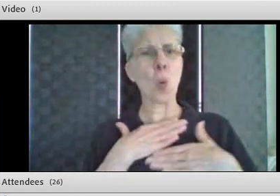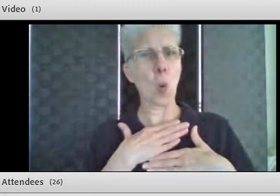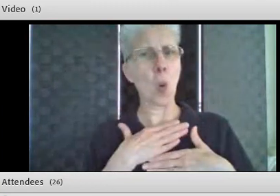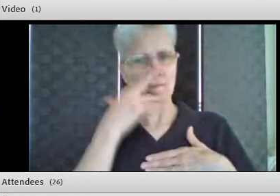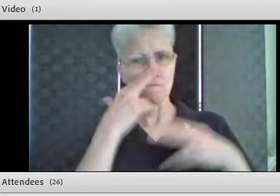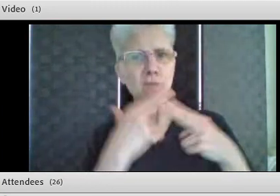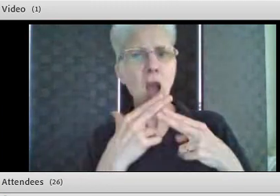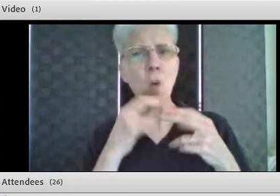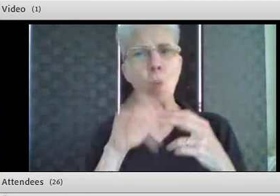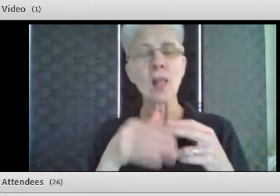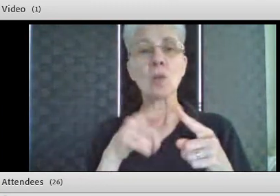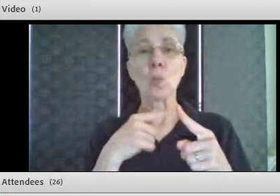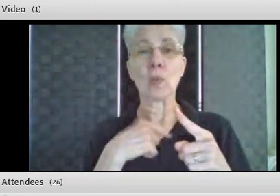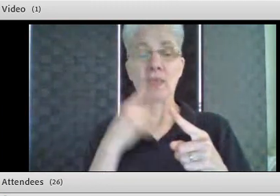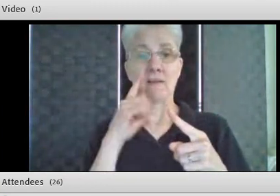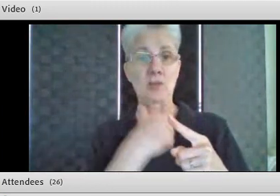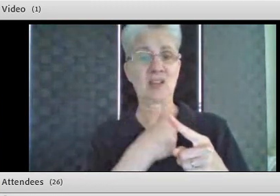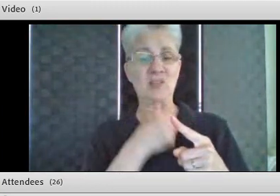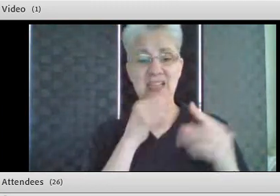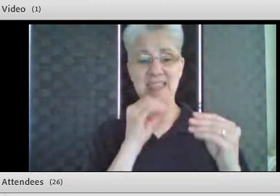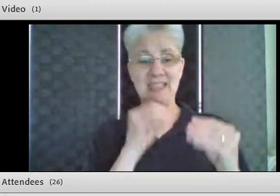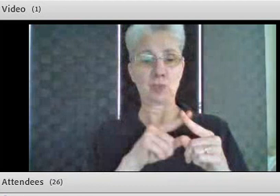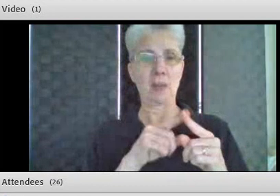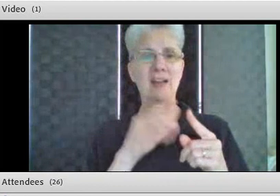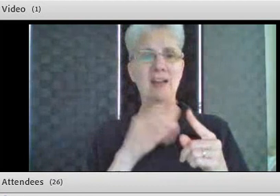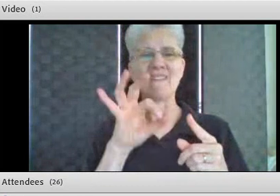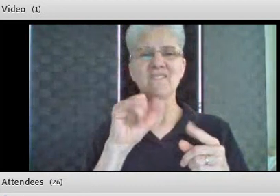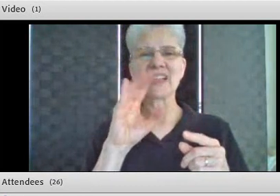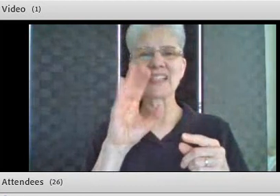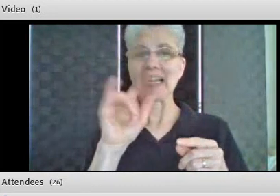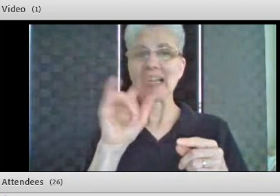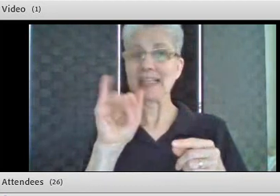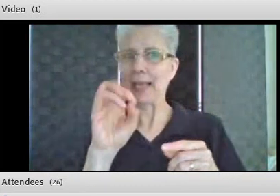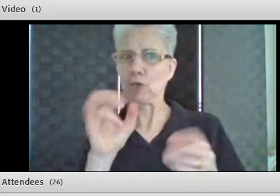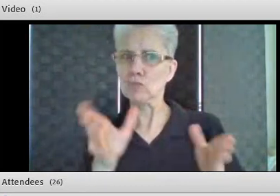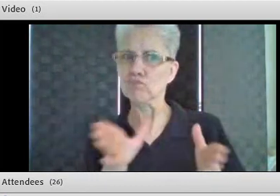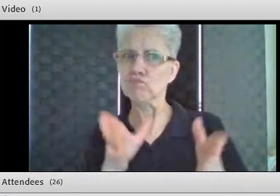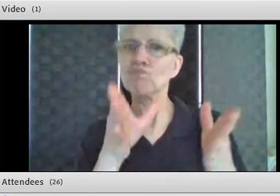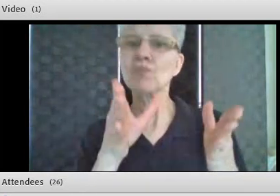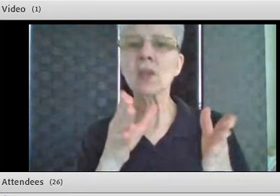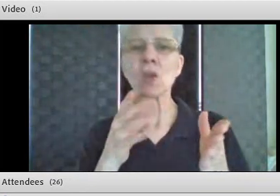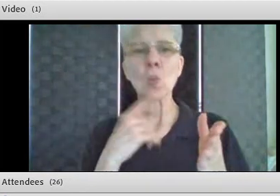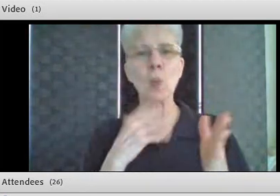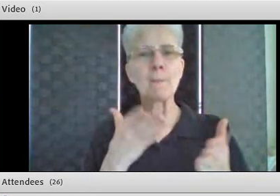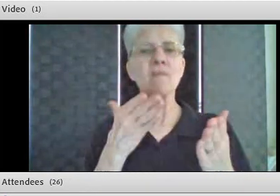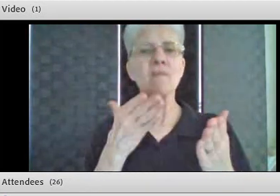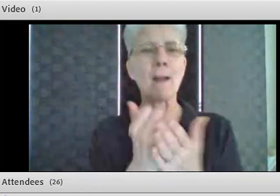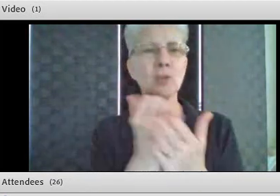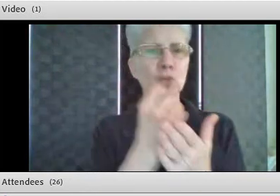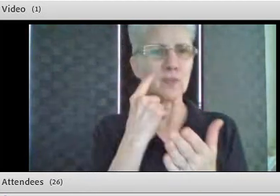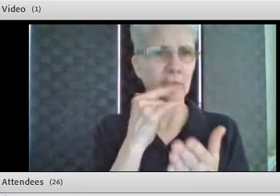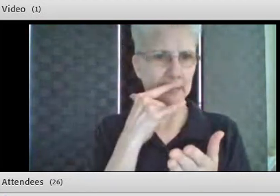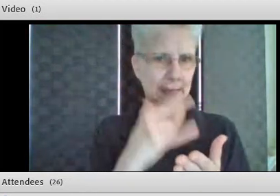to start having fun with it and just start, more importantly, letting the kids have fun with it. You know, we think of ourselves not as teachers,